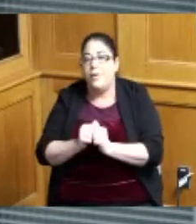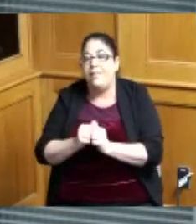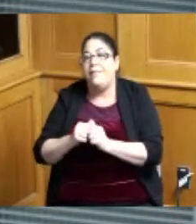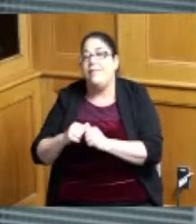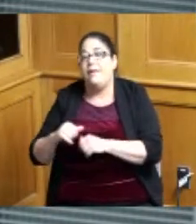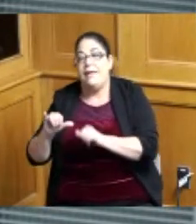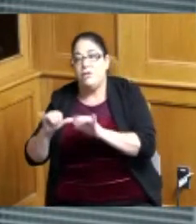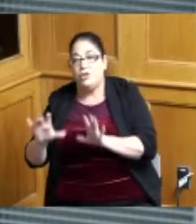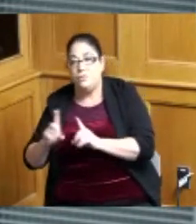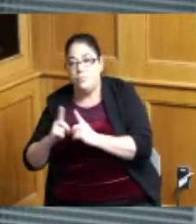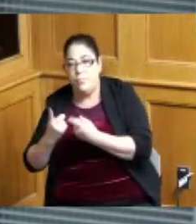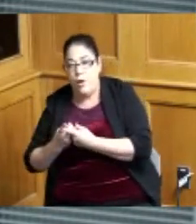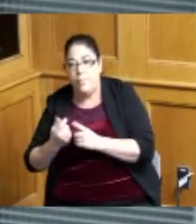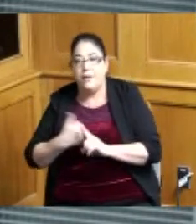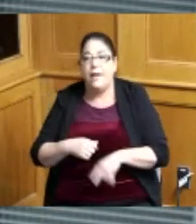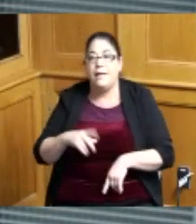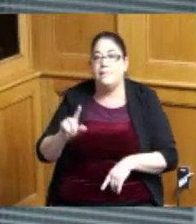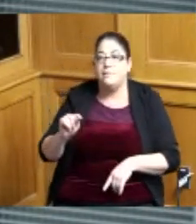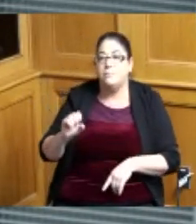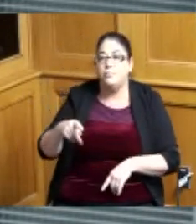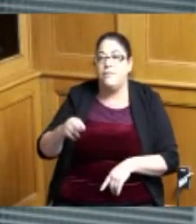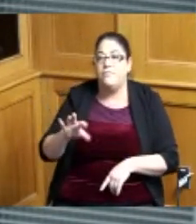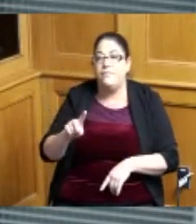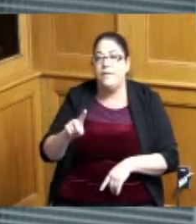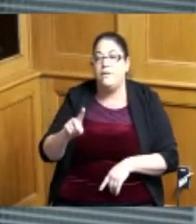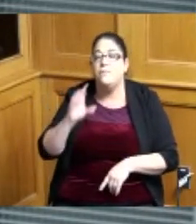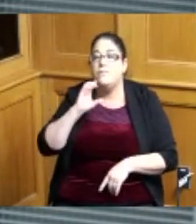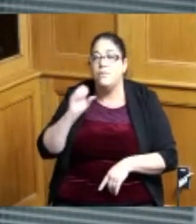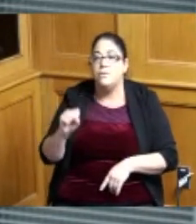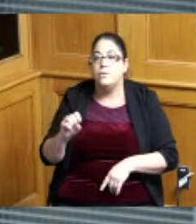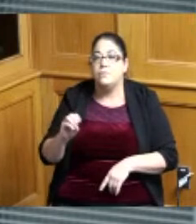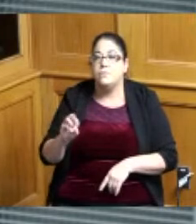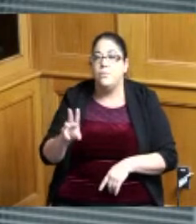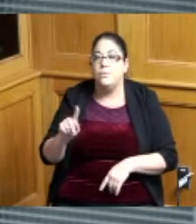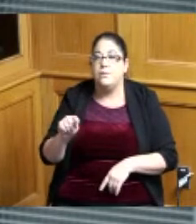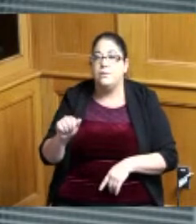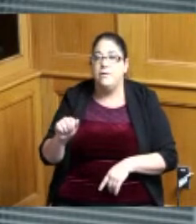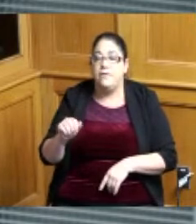Township for an application for sort of funds for the construction and maintenance of Galbraith Road